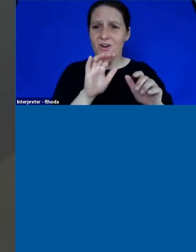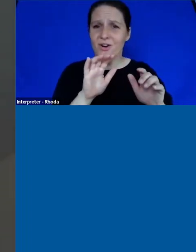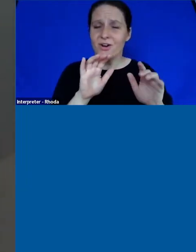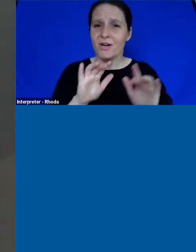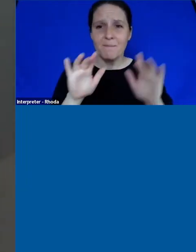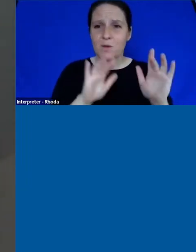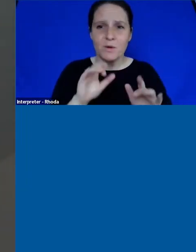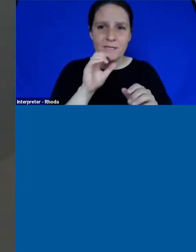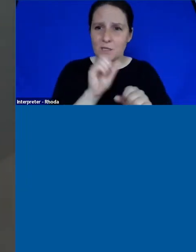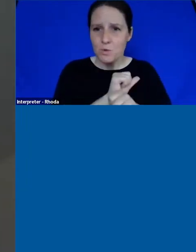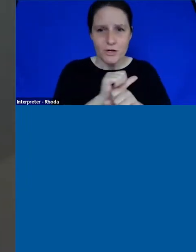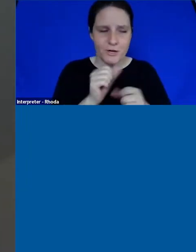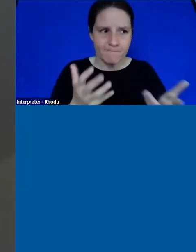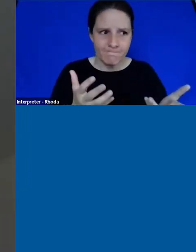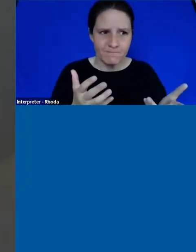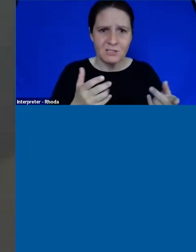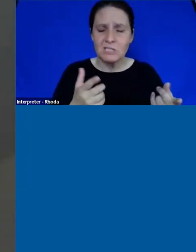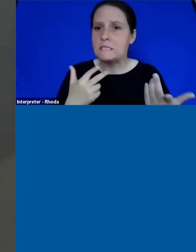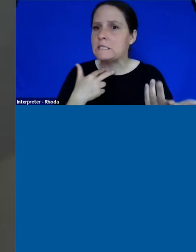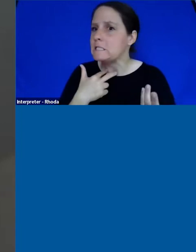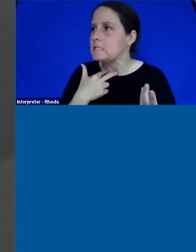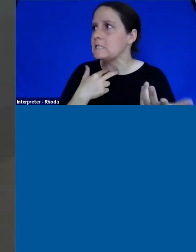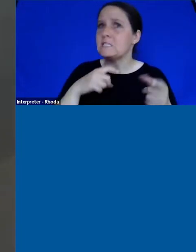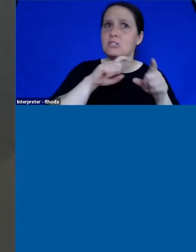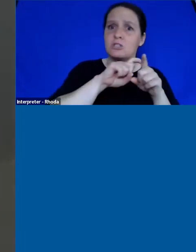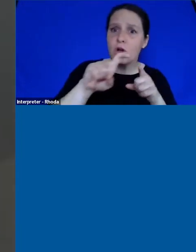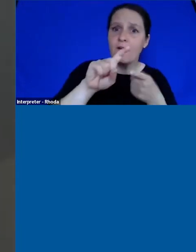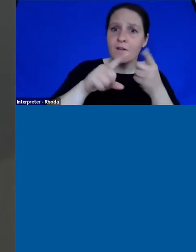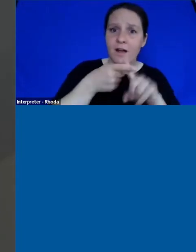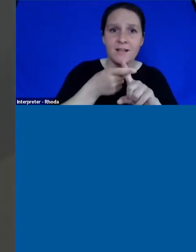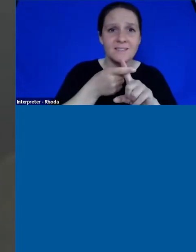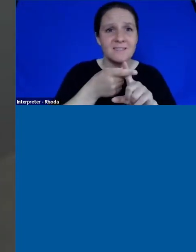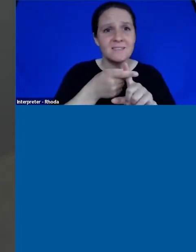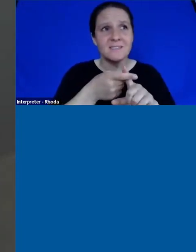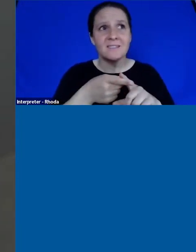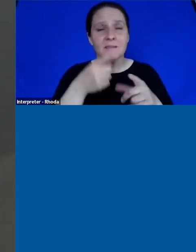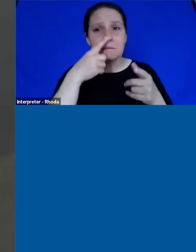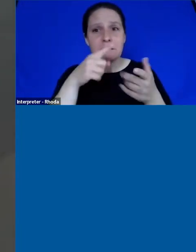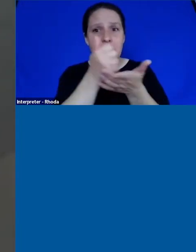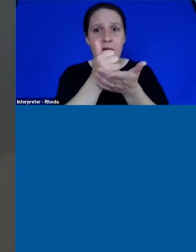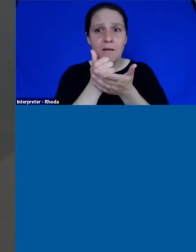to see if somebody could actually get her groceries. [Screen Reader] Your screen share has been stopped alert. Yes. Thank you.